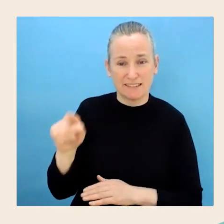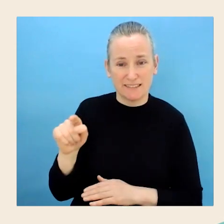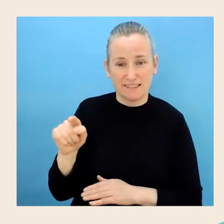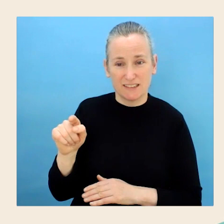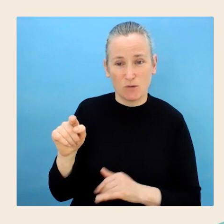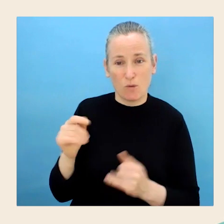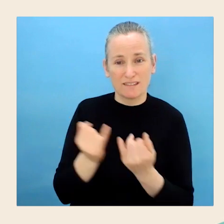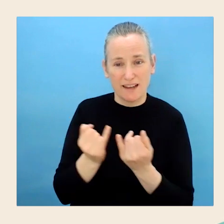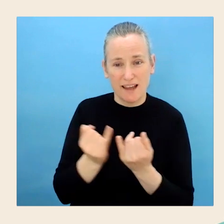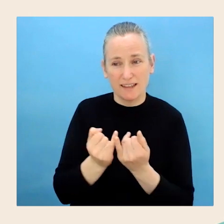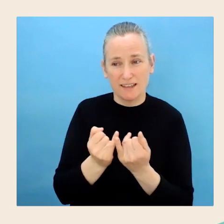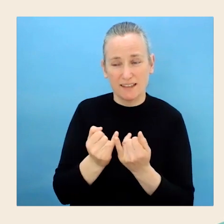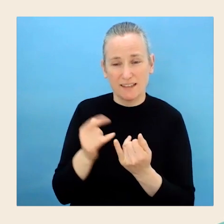It is absolutely imperative